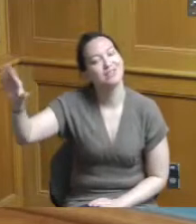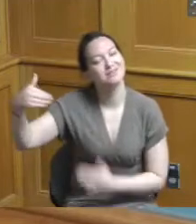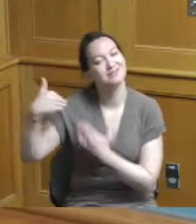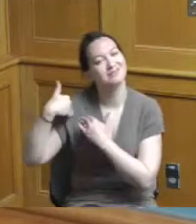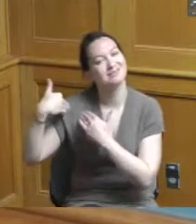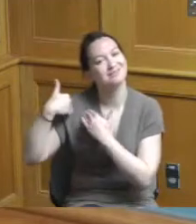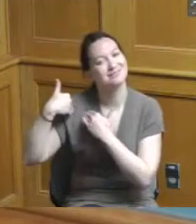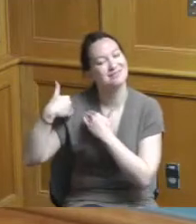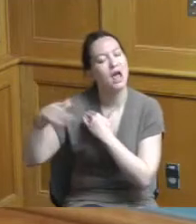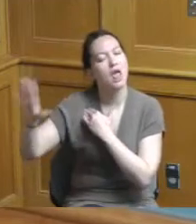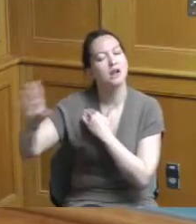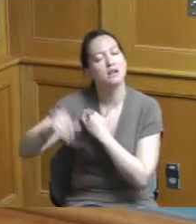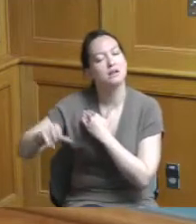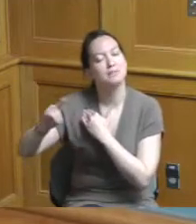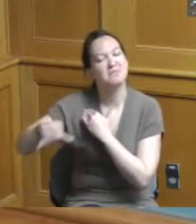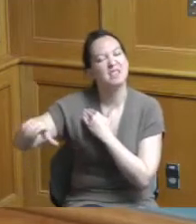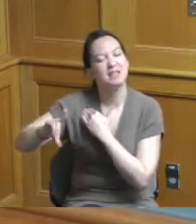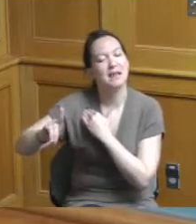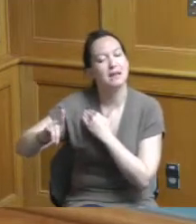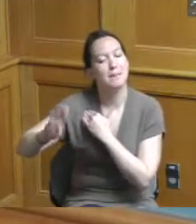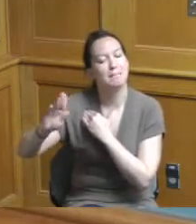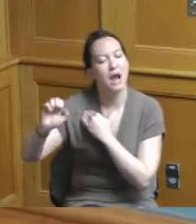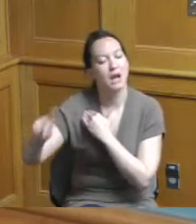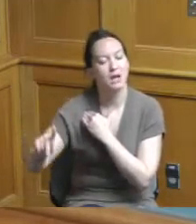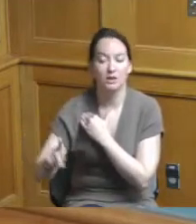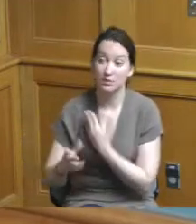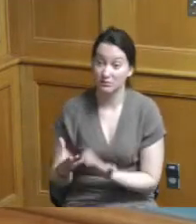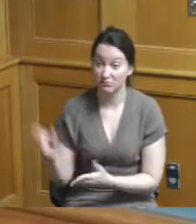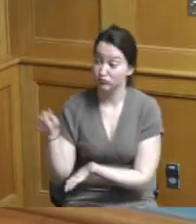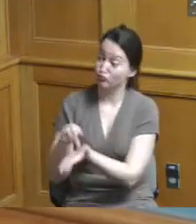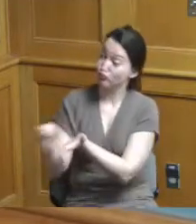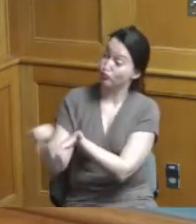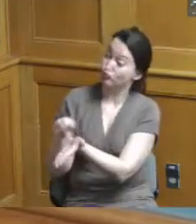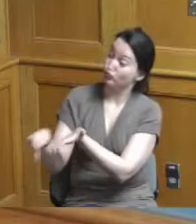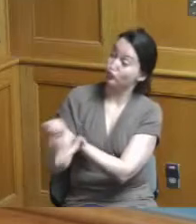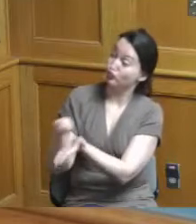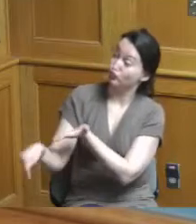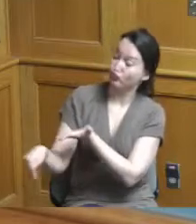in the land bank usually a lien on a land bank they would pay it off I'm just I'm just it's